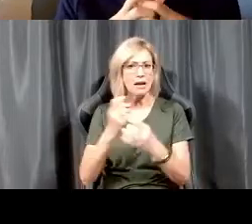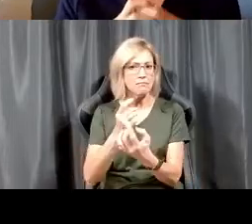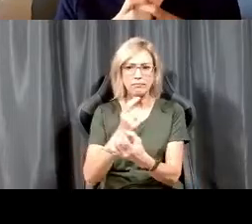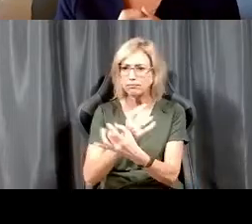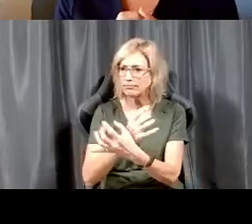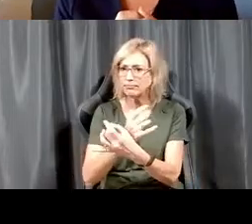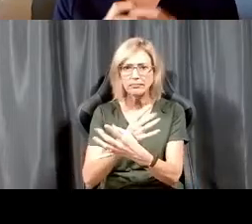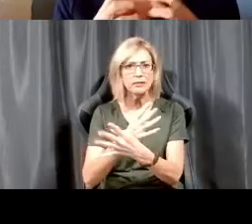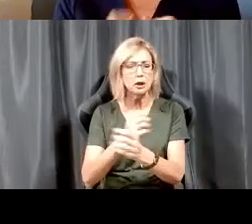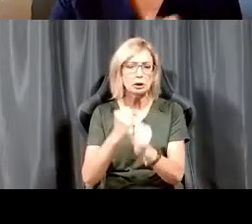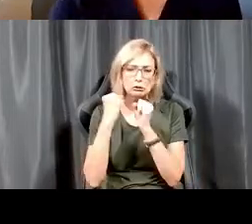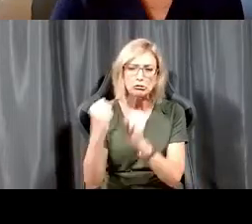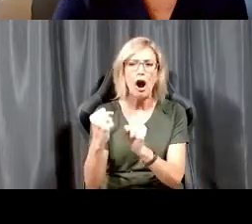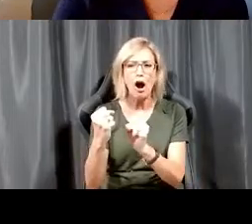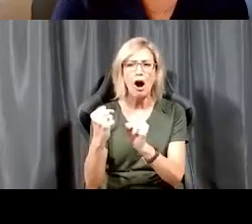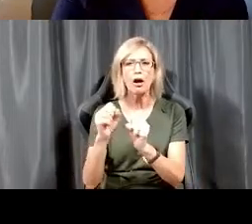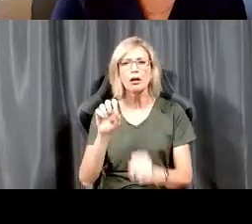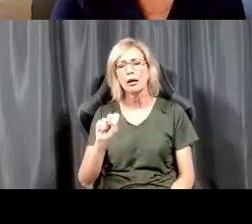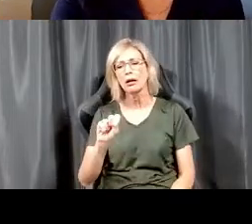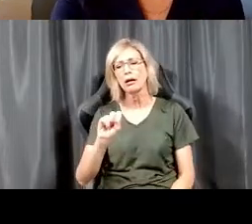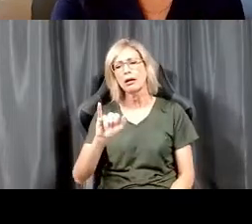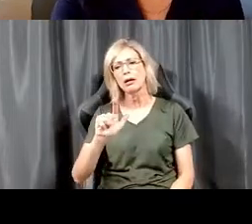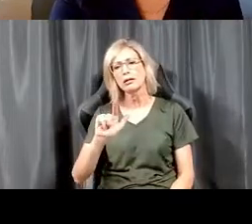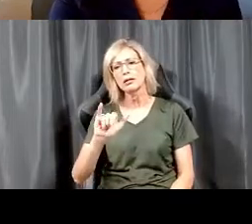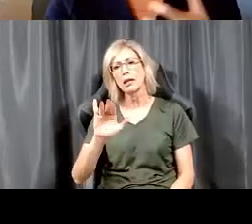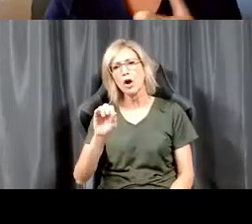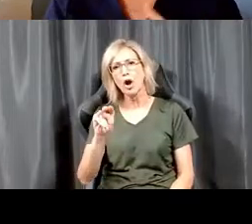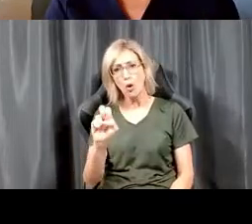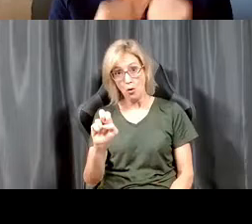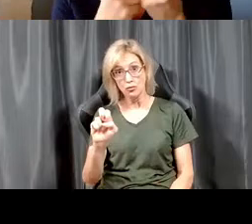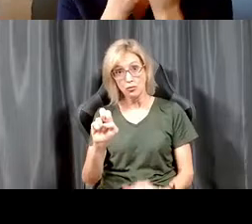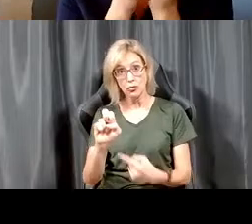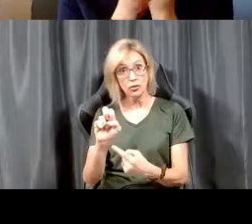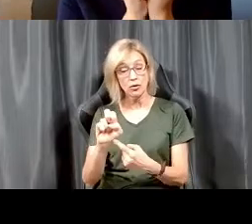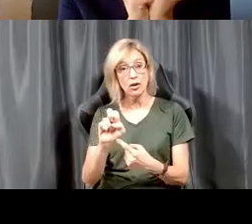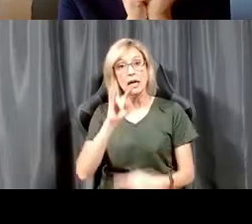durable silicone where the kids can pick them up, chew on